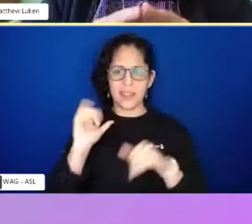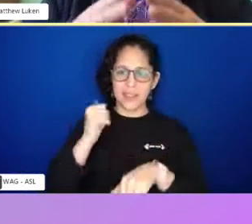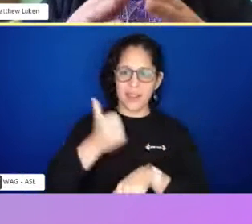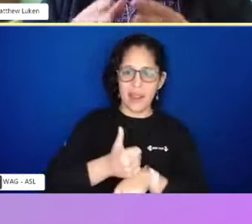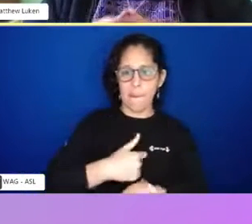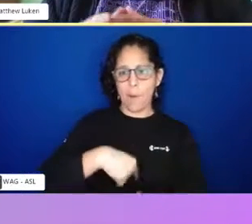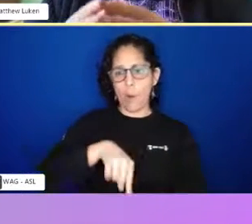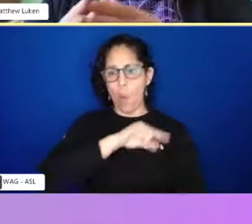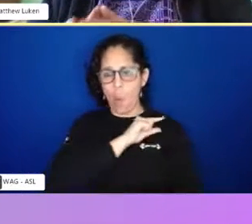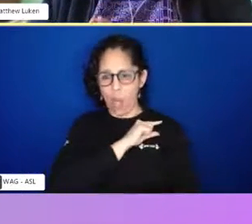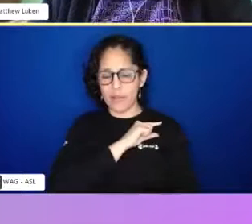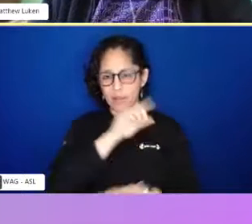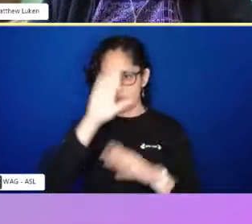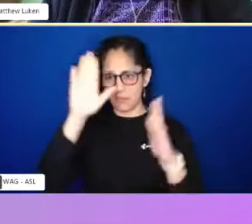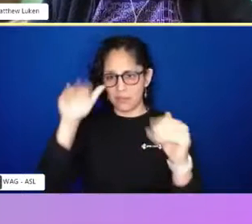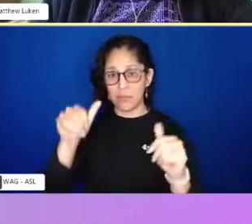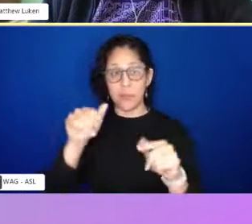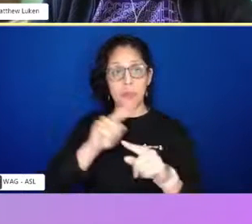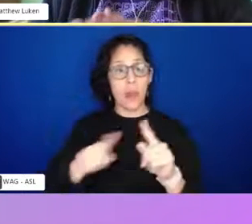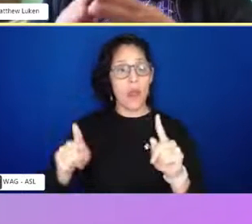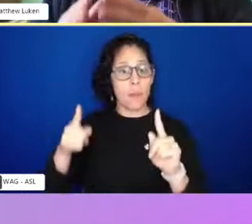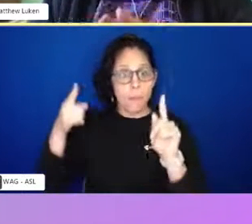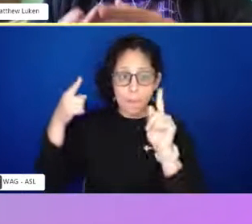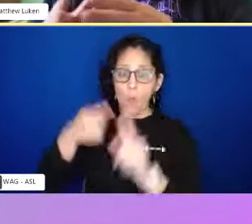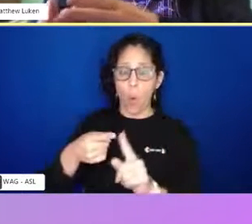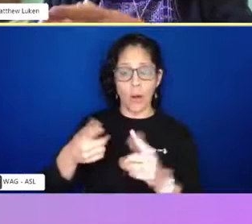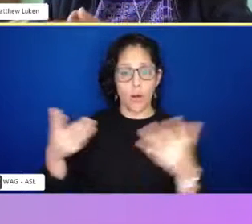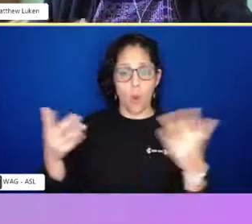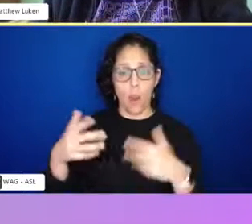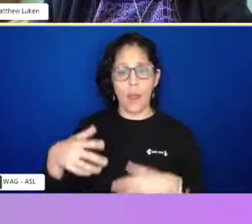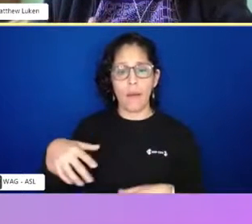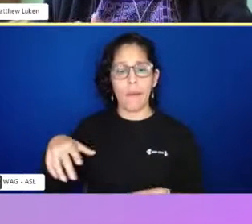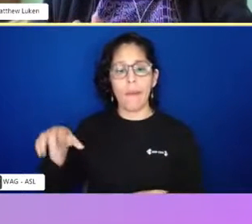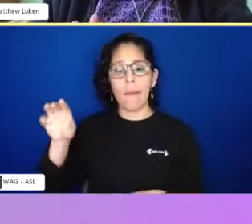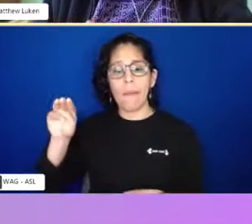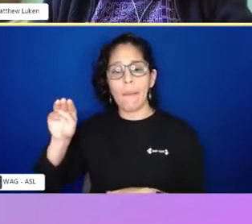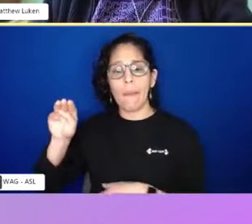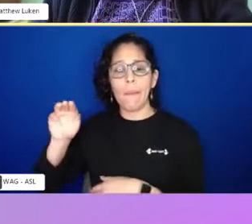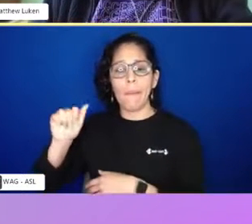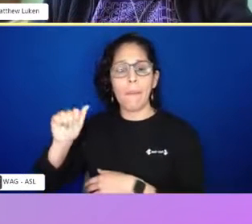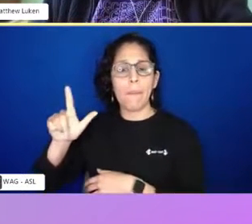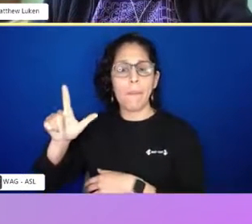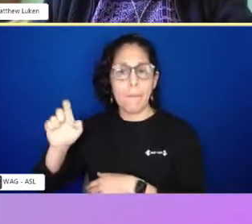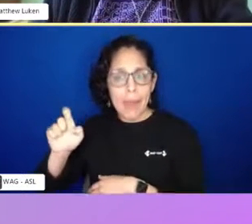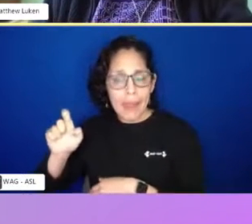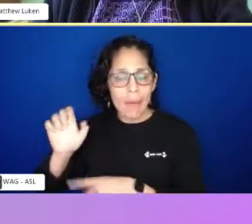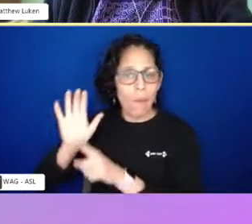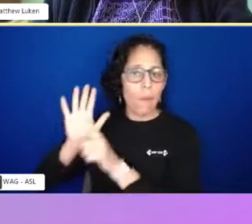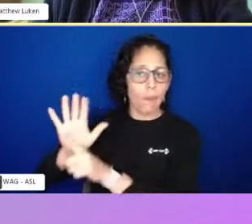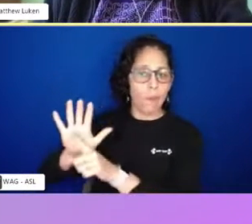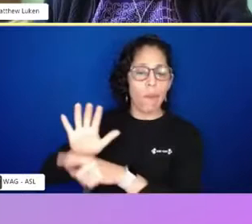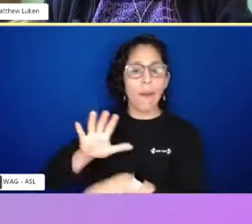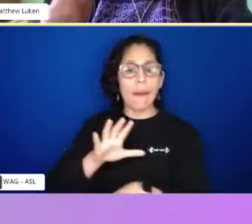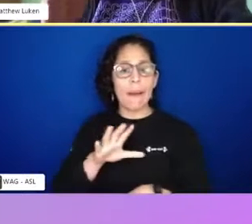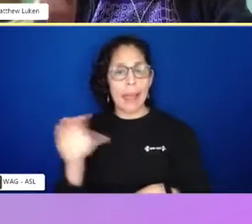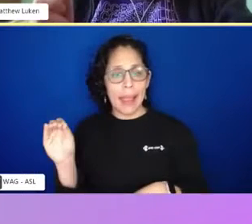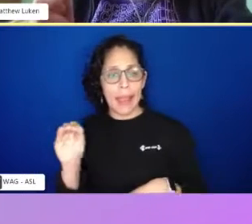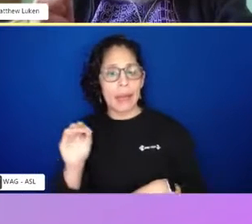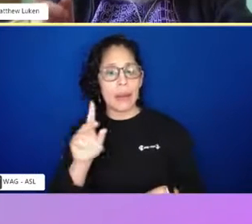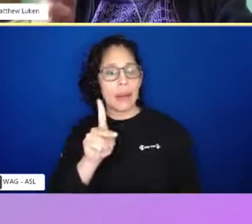brought uniformity, and I equality, want to point out on this slide because we are going to come back based on to it it's the male form, and